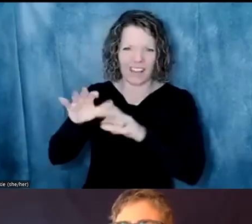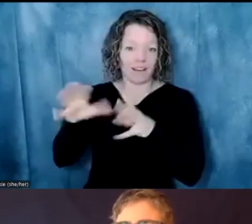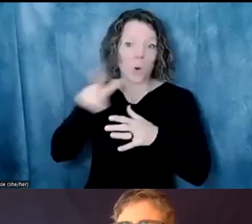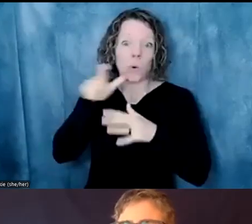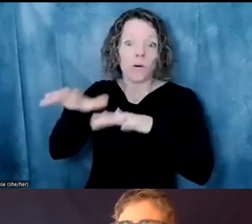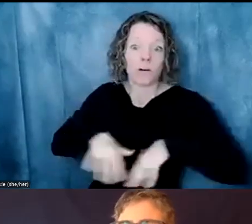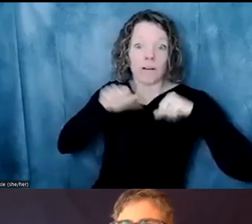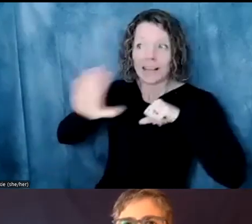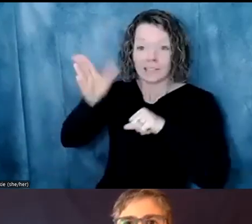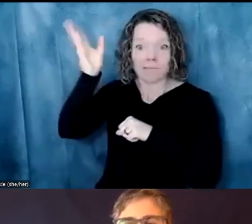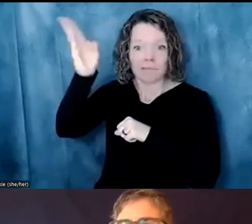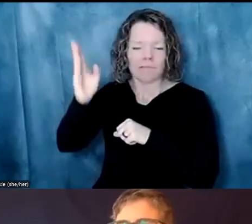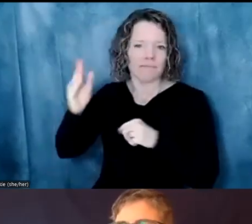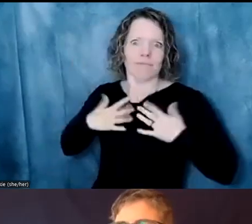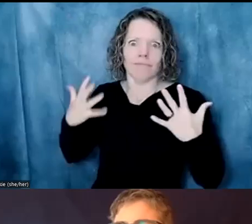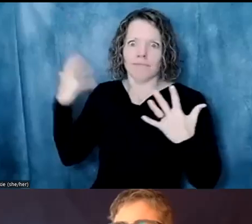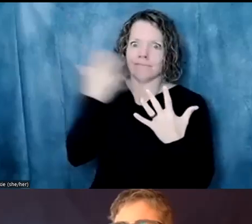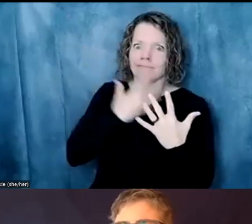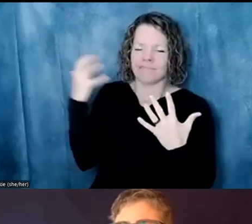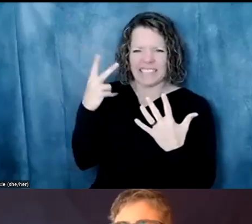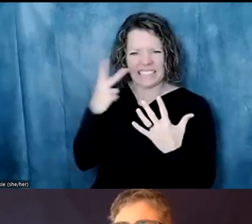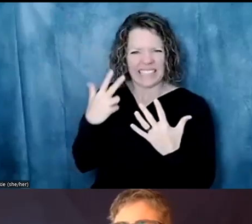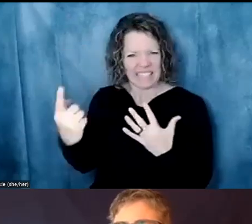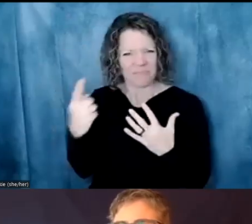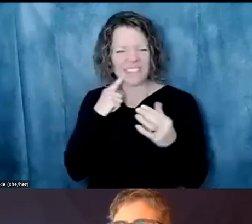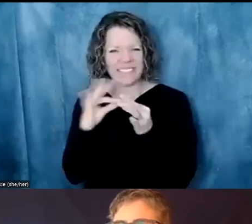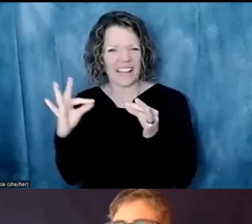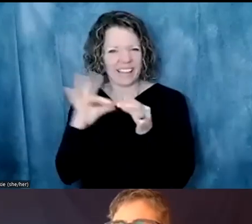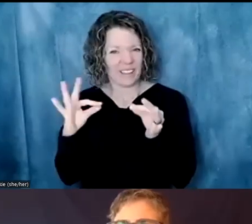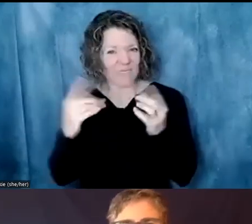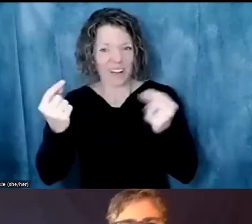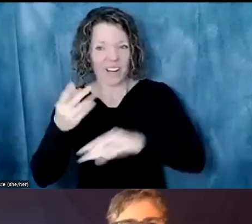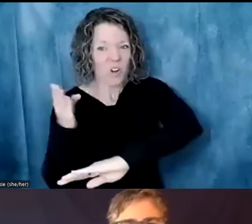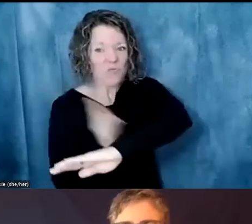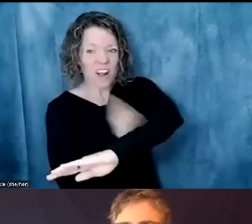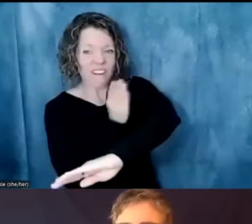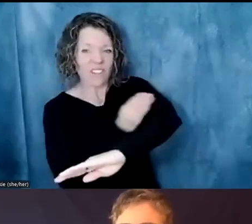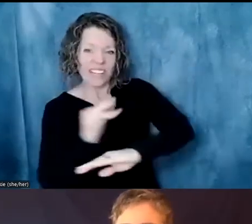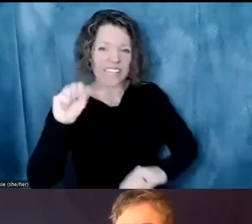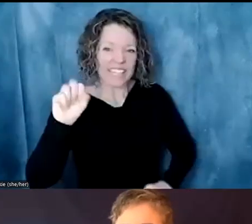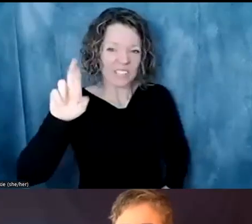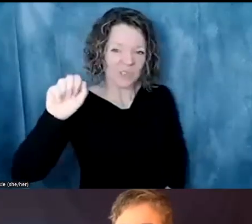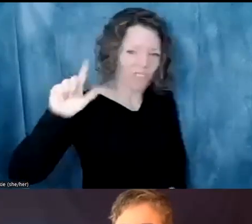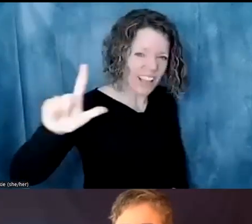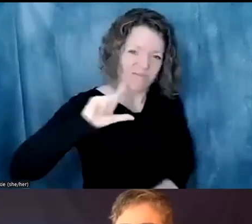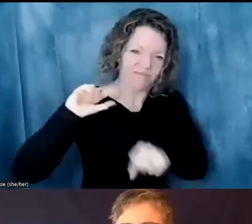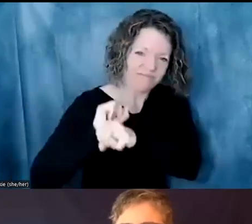pleasure of hearing him say three impassioned words: “Recovery is real.” He is an ardent